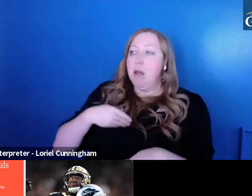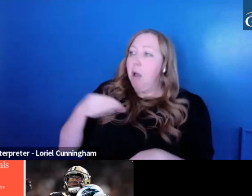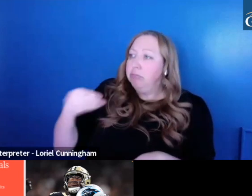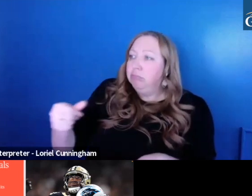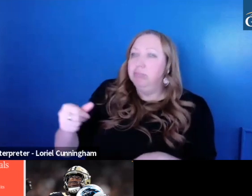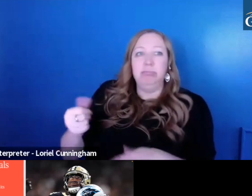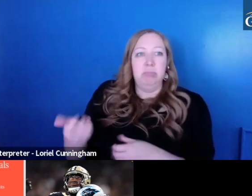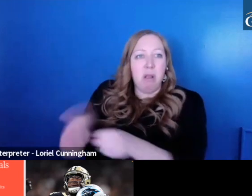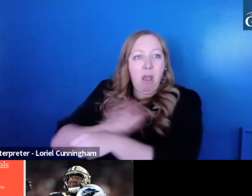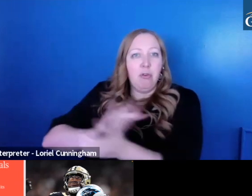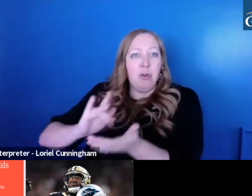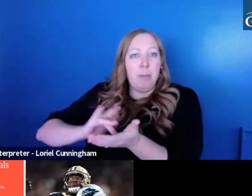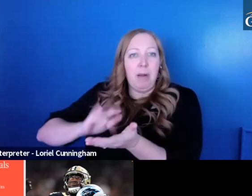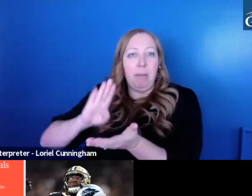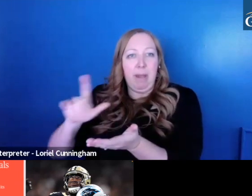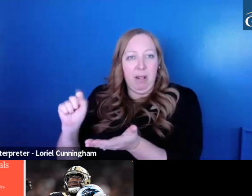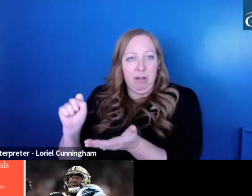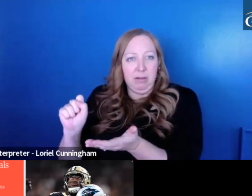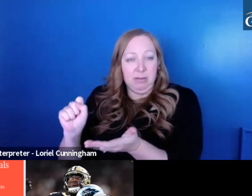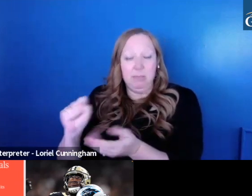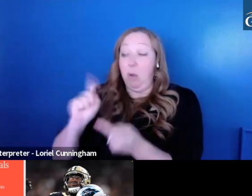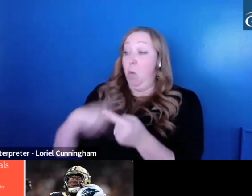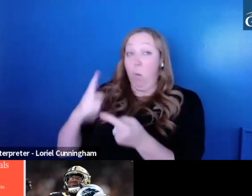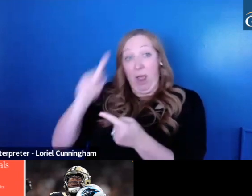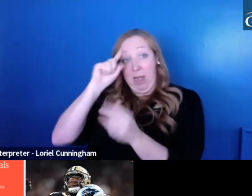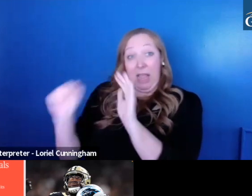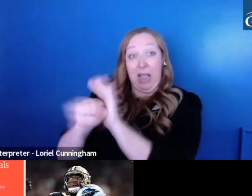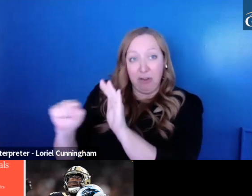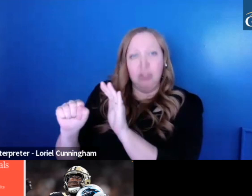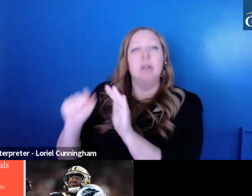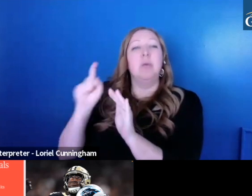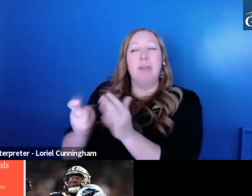have to do is you have to go through the NFL concussion